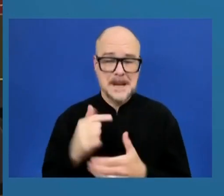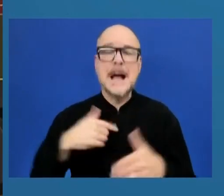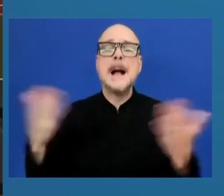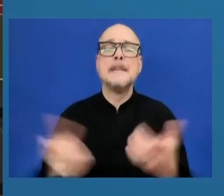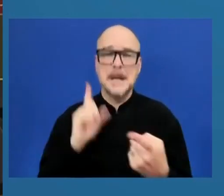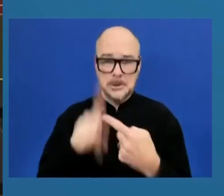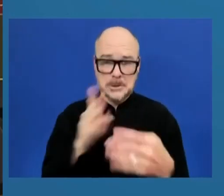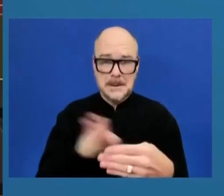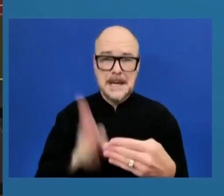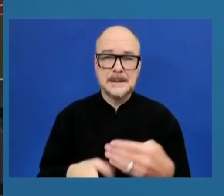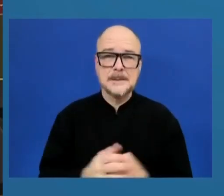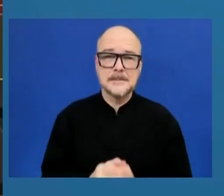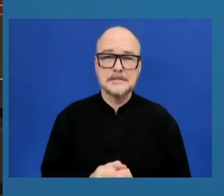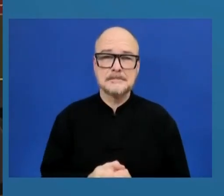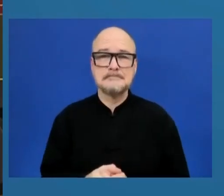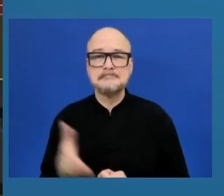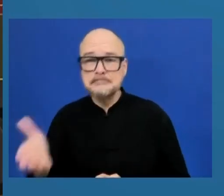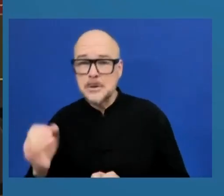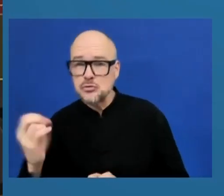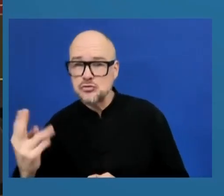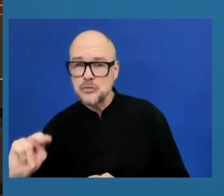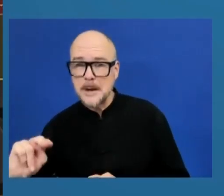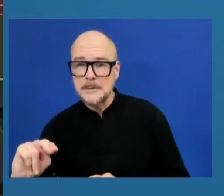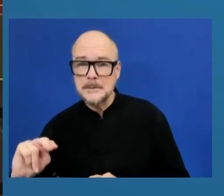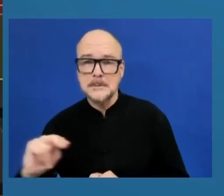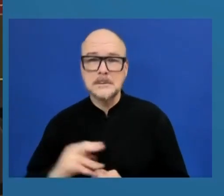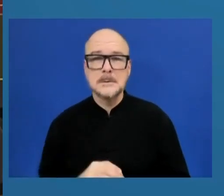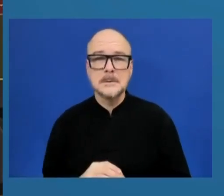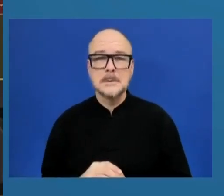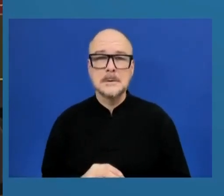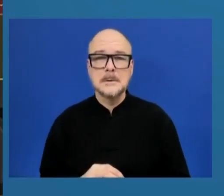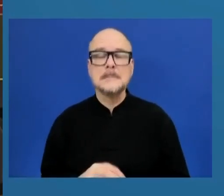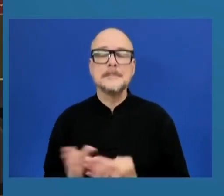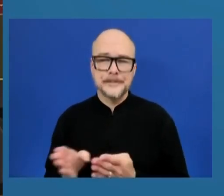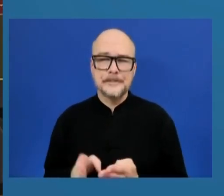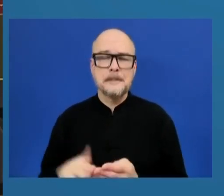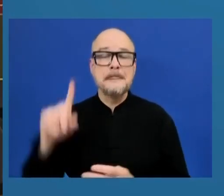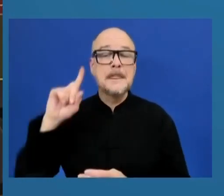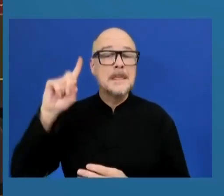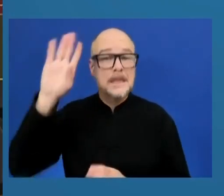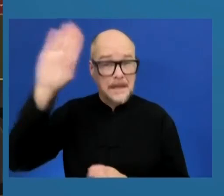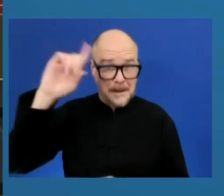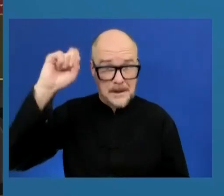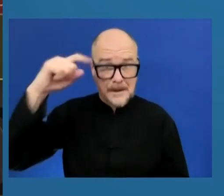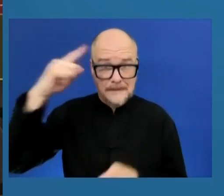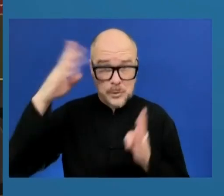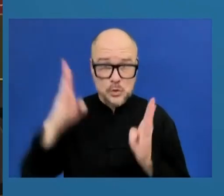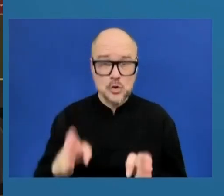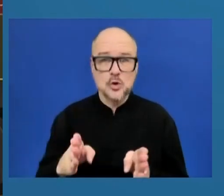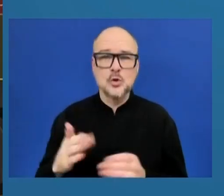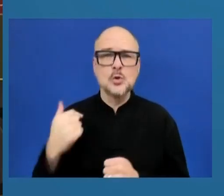John, uh, Governor. We talked to Blake on Friday and he seemed to suggest that